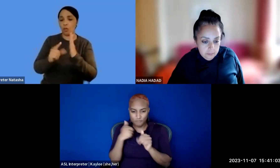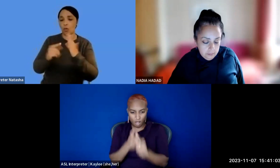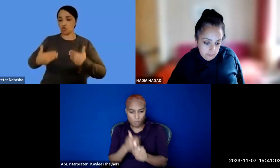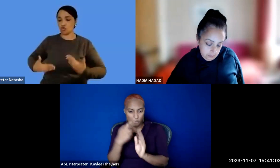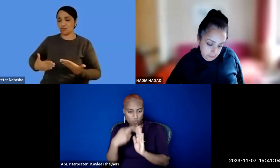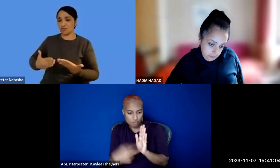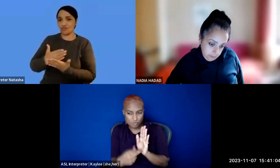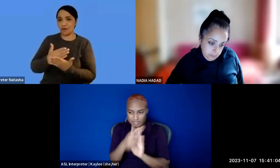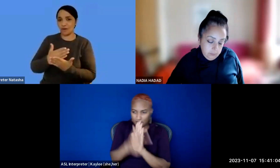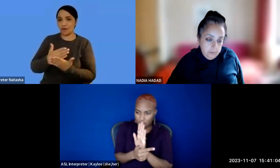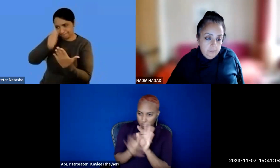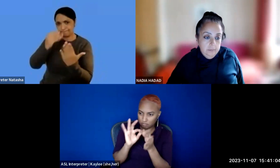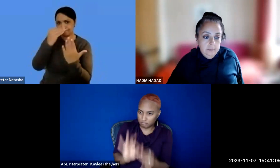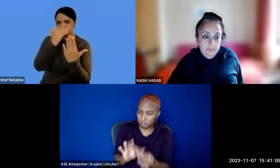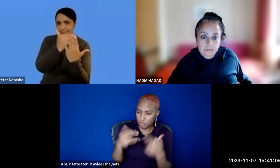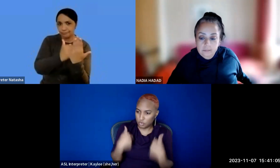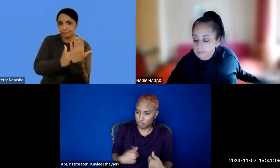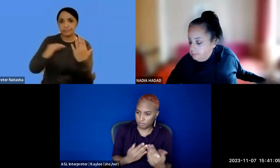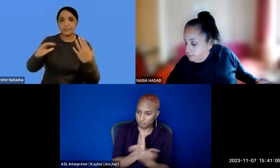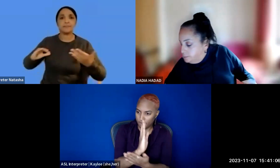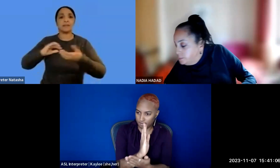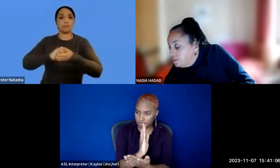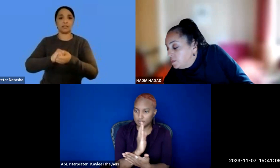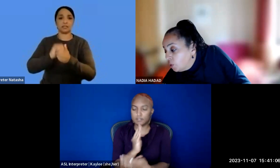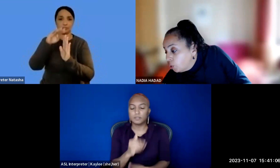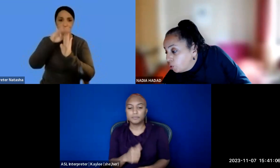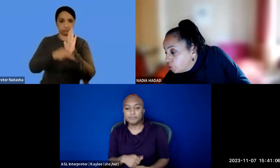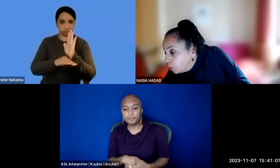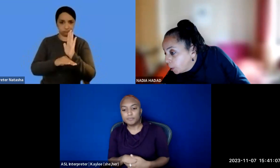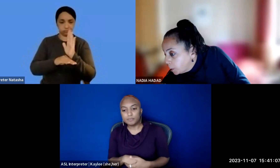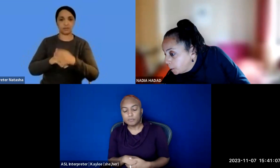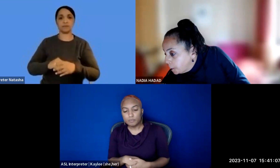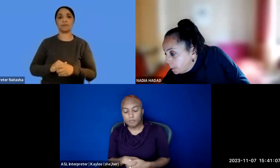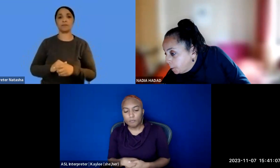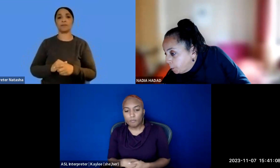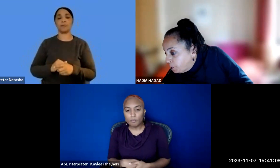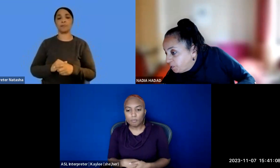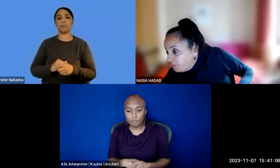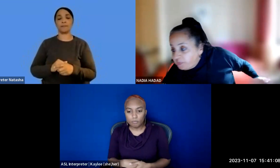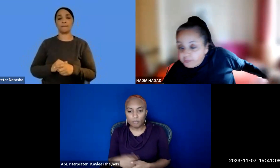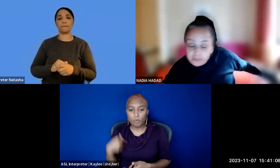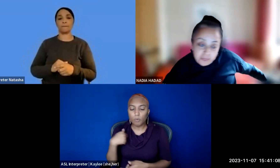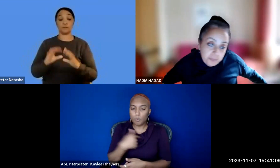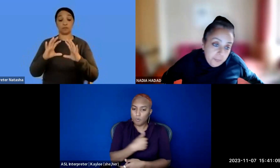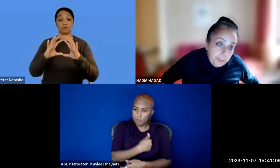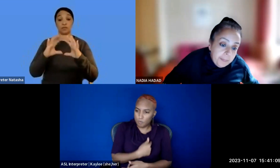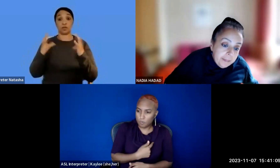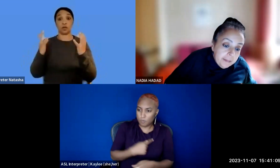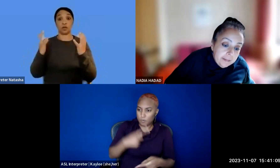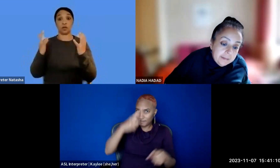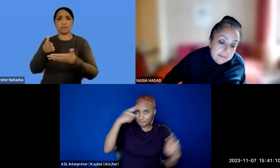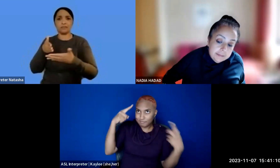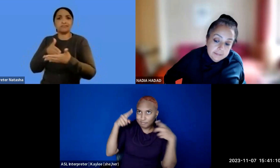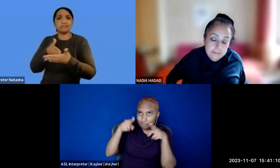We are also engaged together in tackling global challenges such as climate change and terrorism.